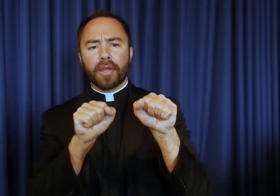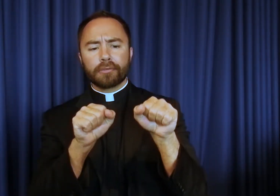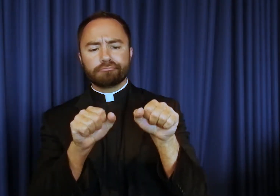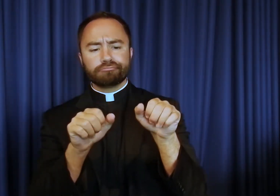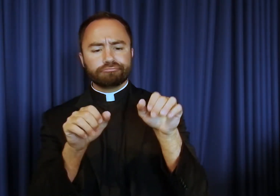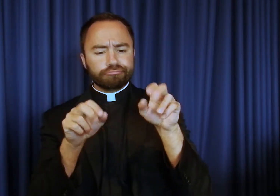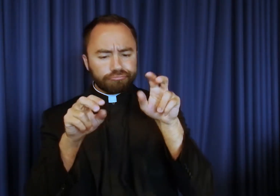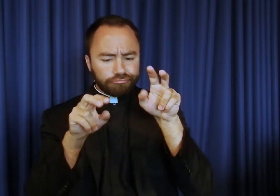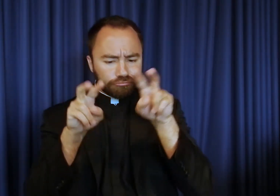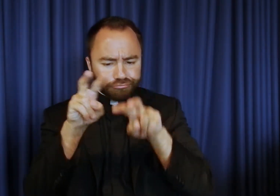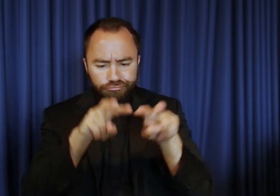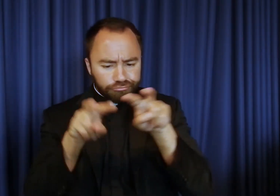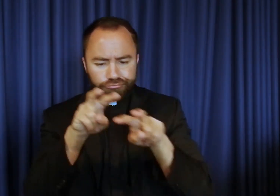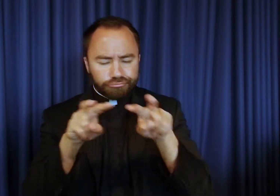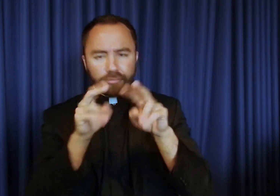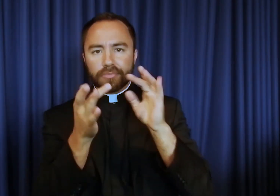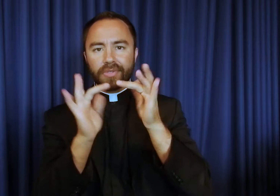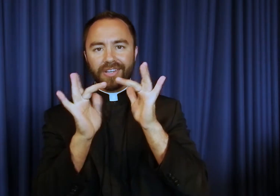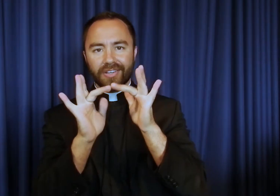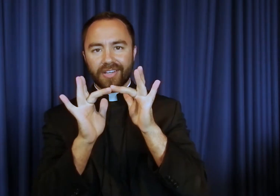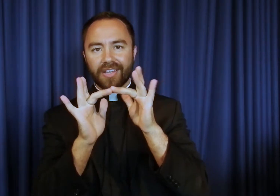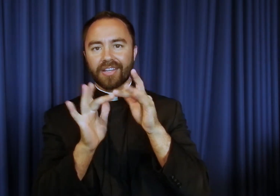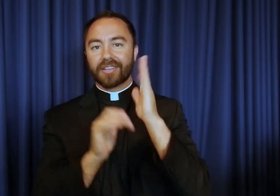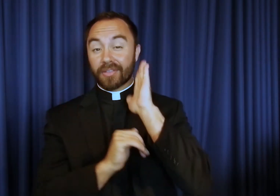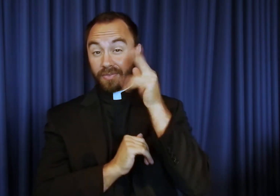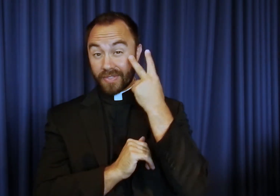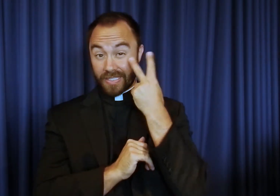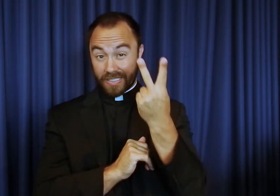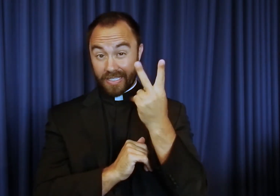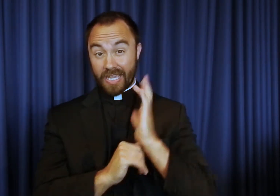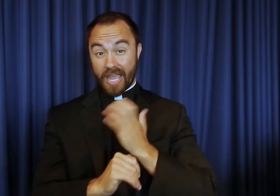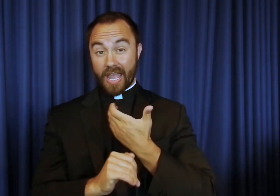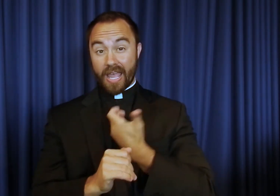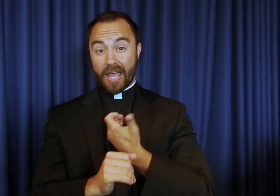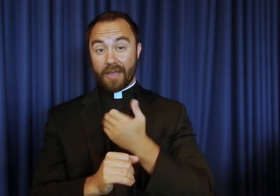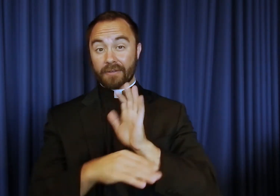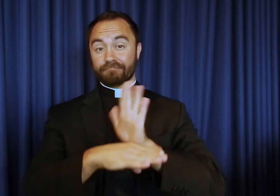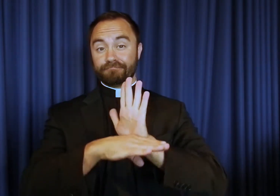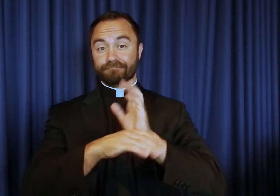you want to see the others. Listen don't worry about it! You can find them online